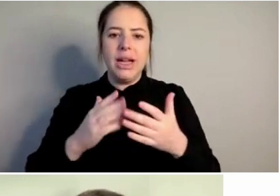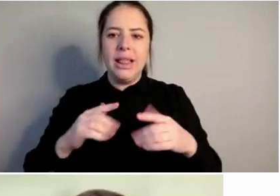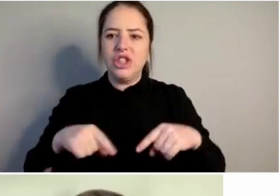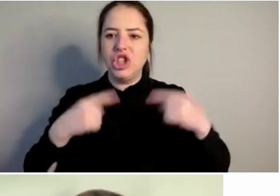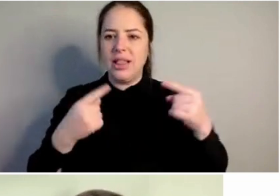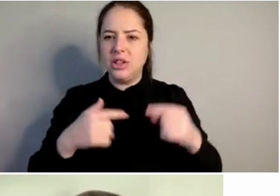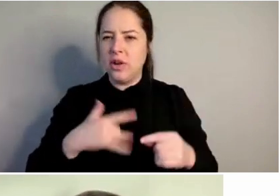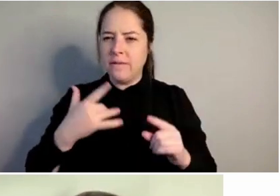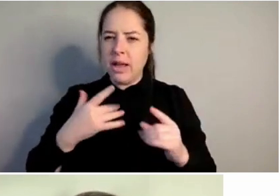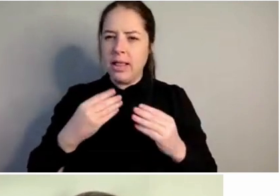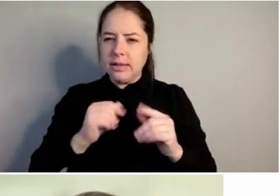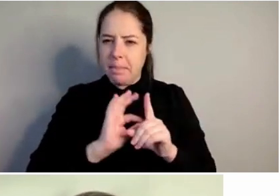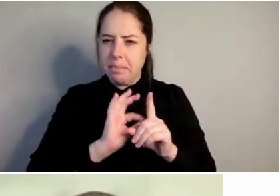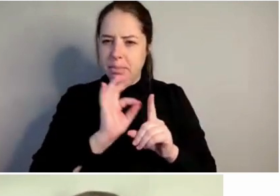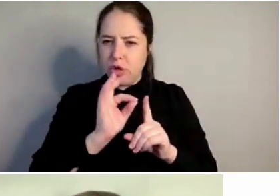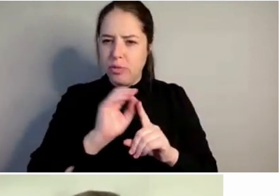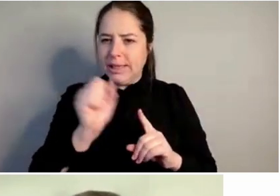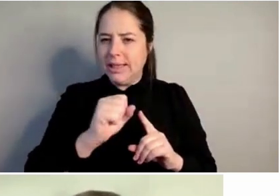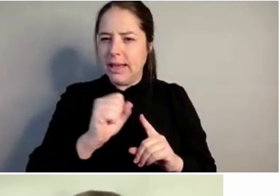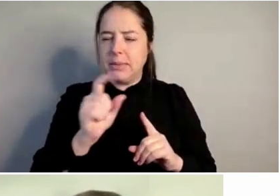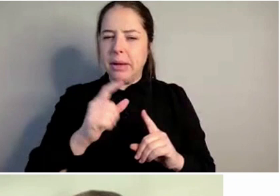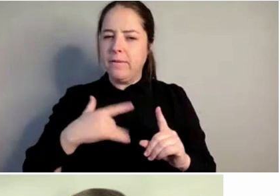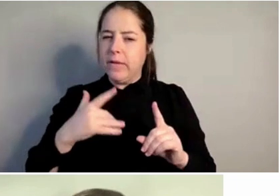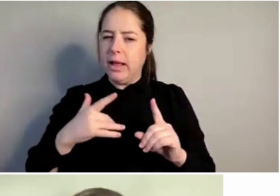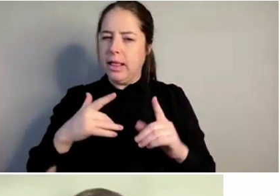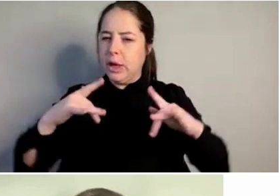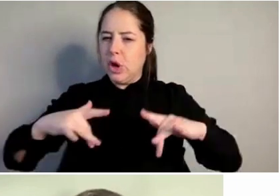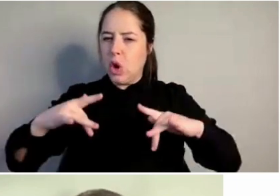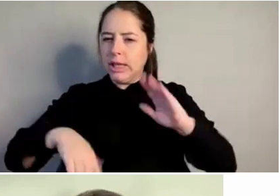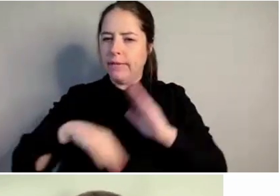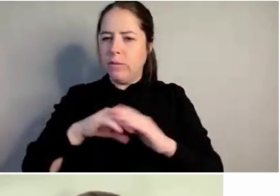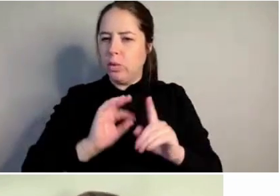and the State of the Service Report results say that.